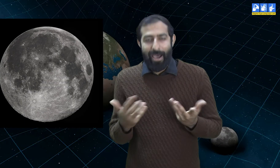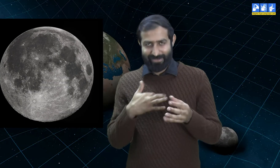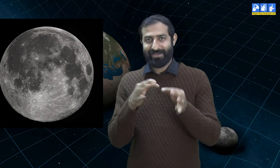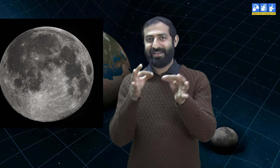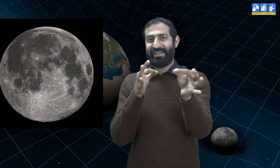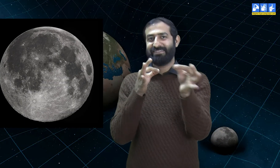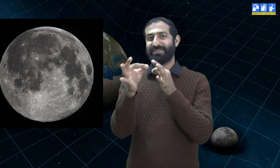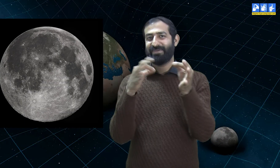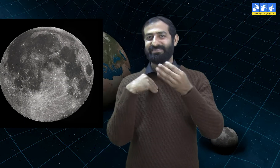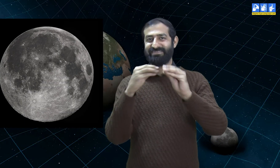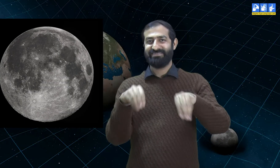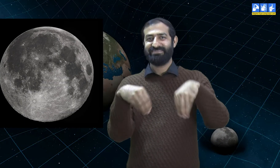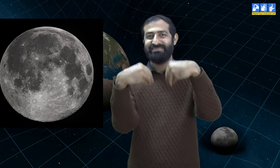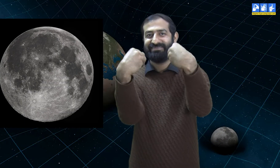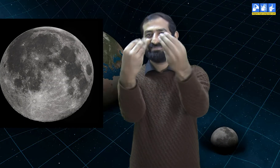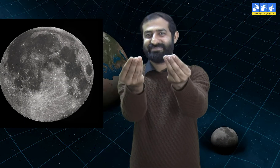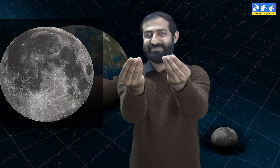Let's explain here.